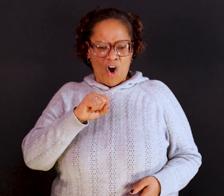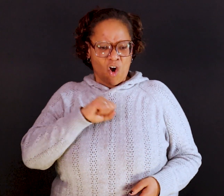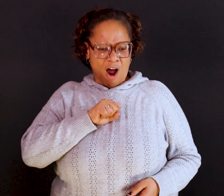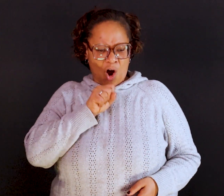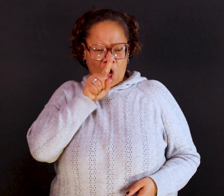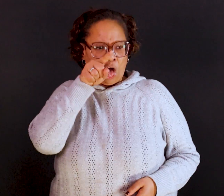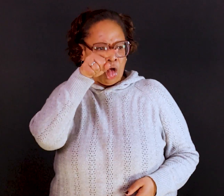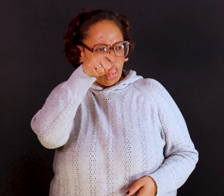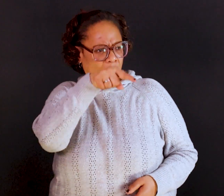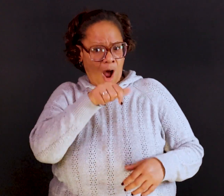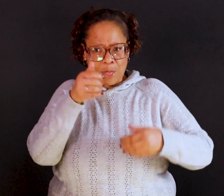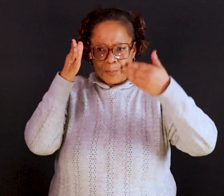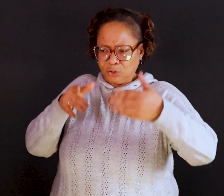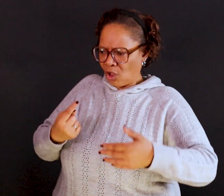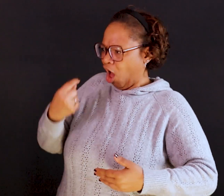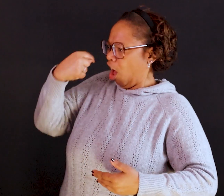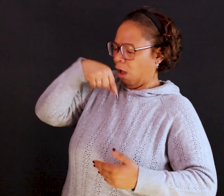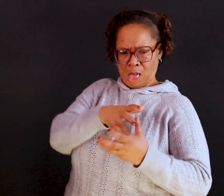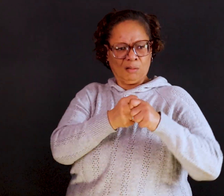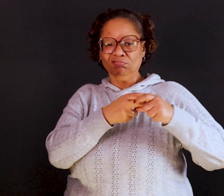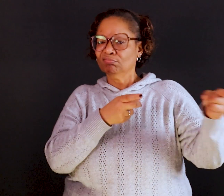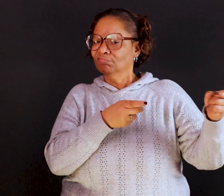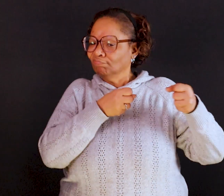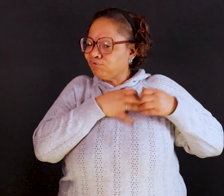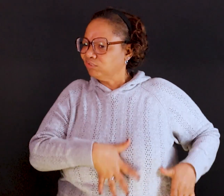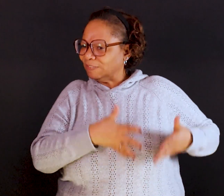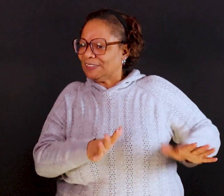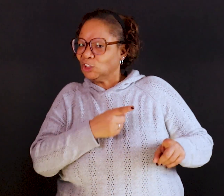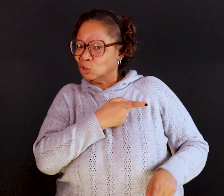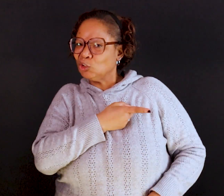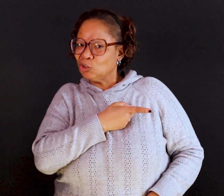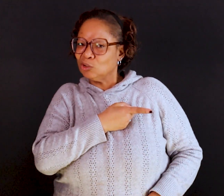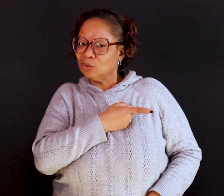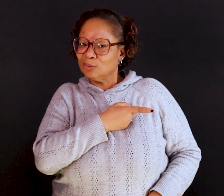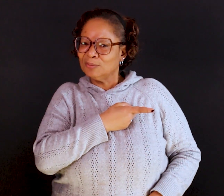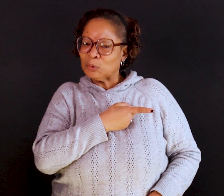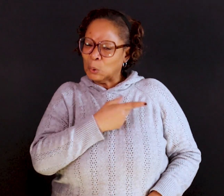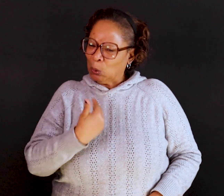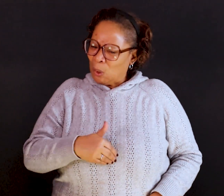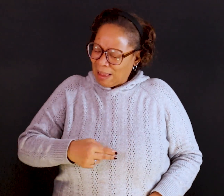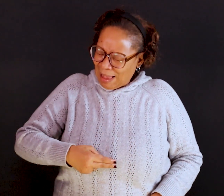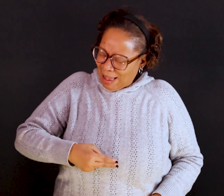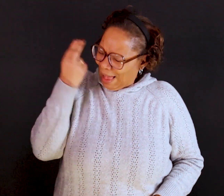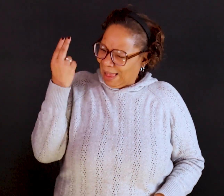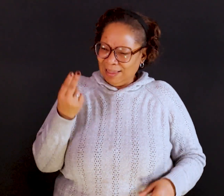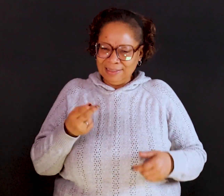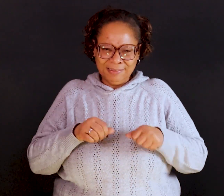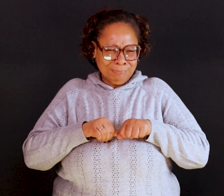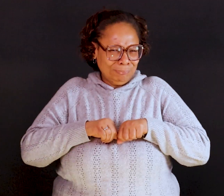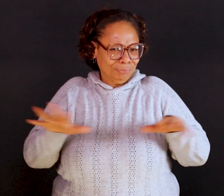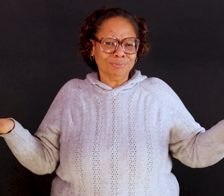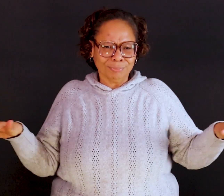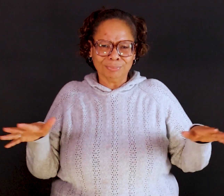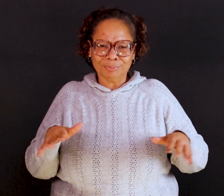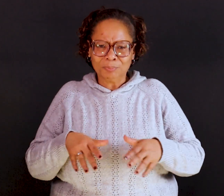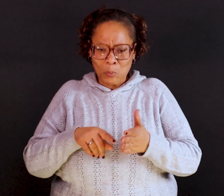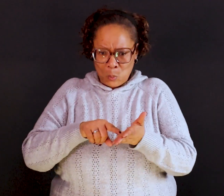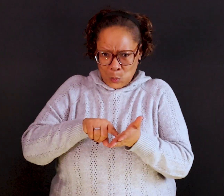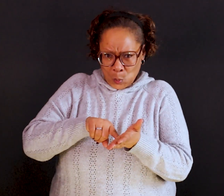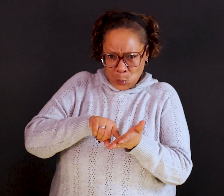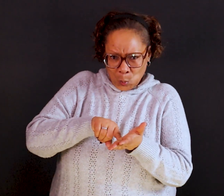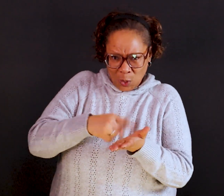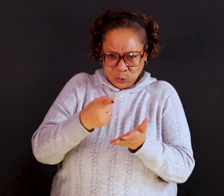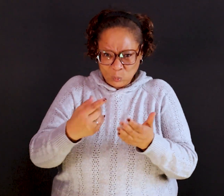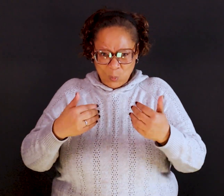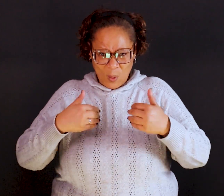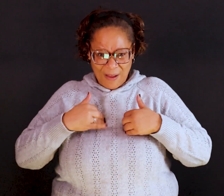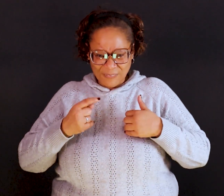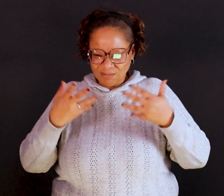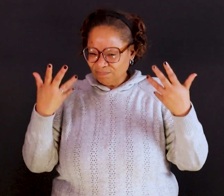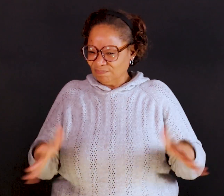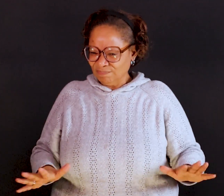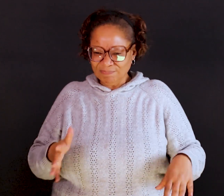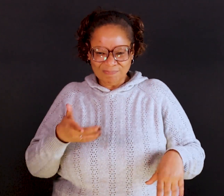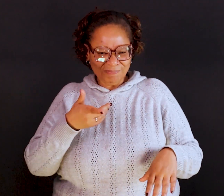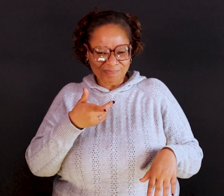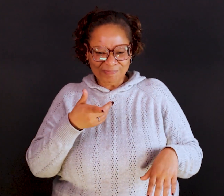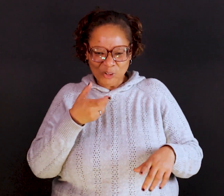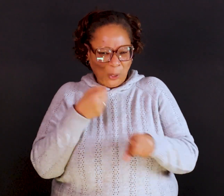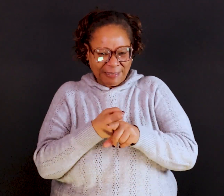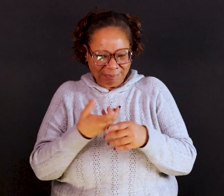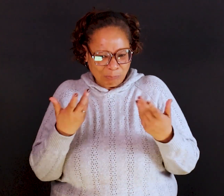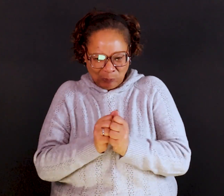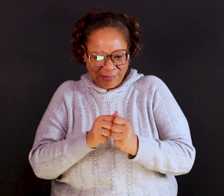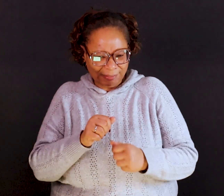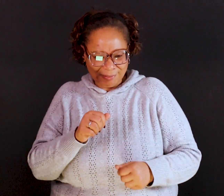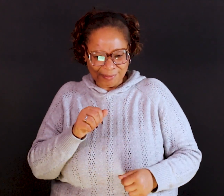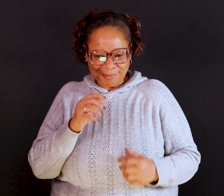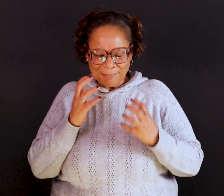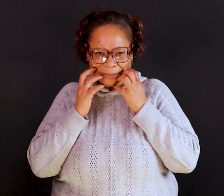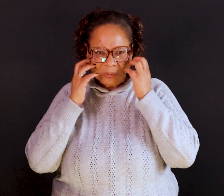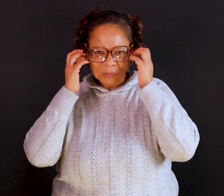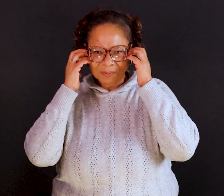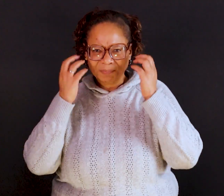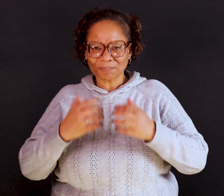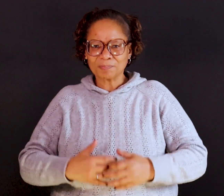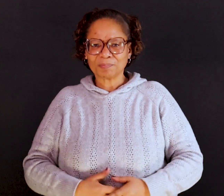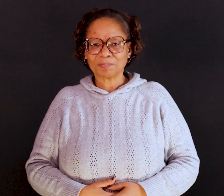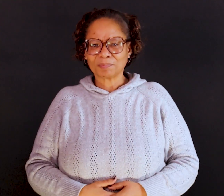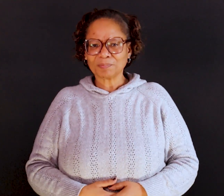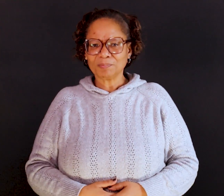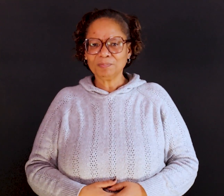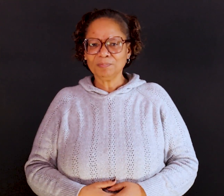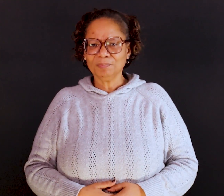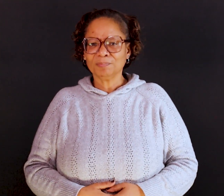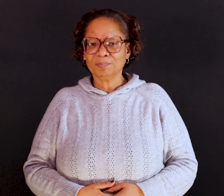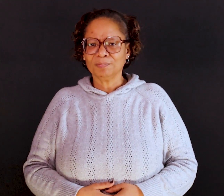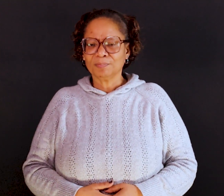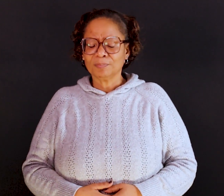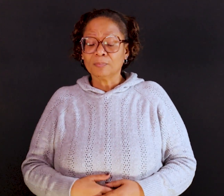It is highly contagious. You cannot get Measles more than once.